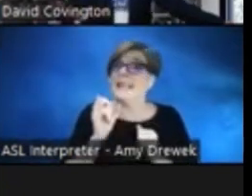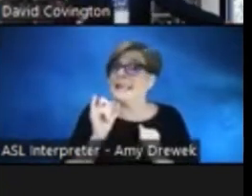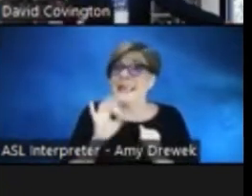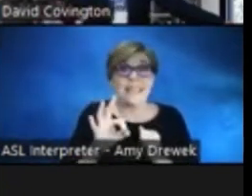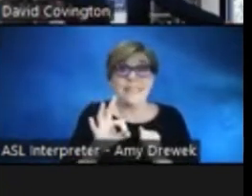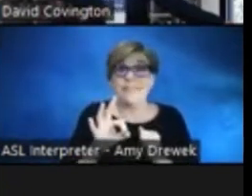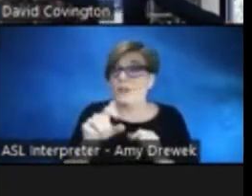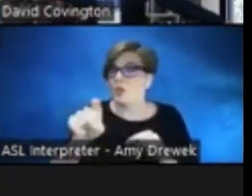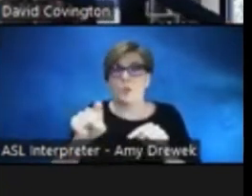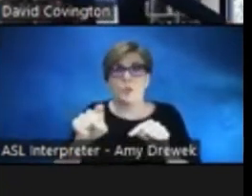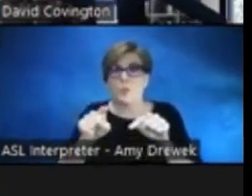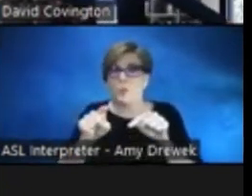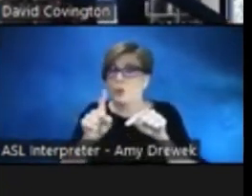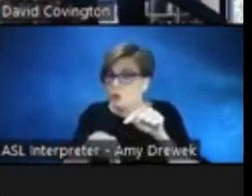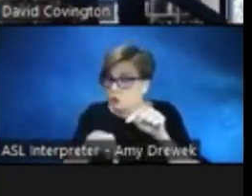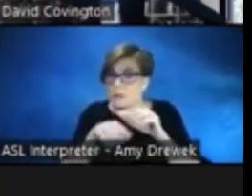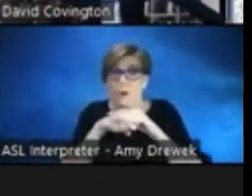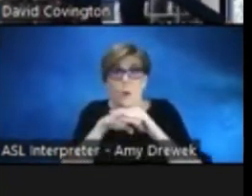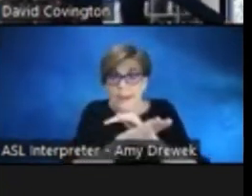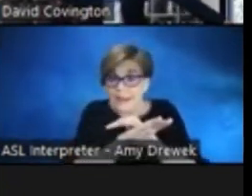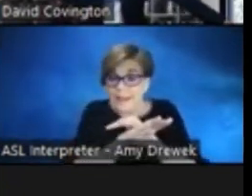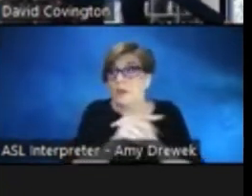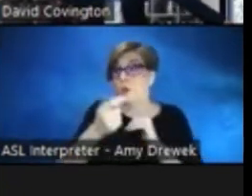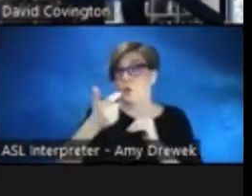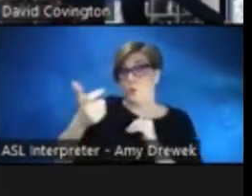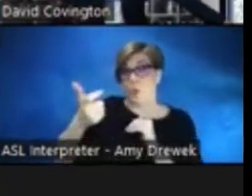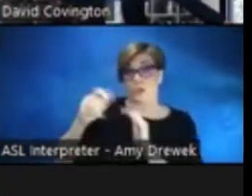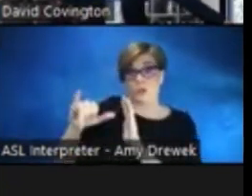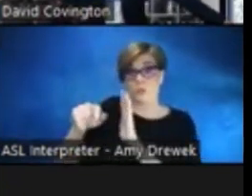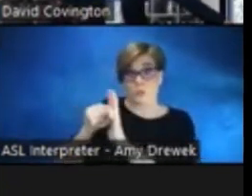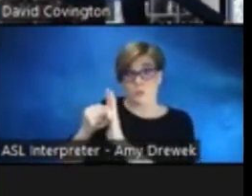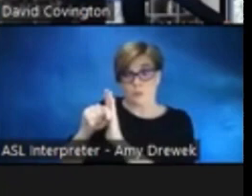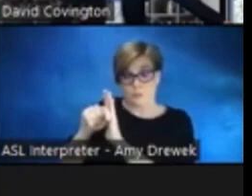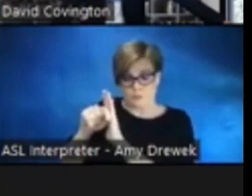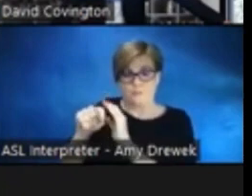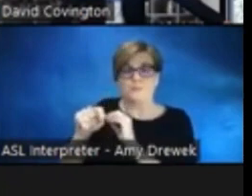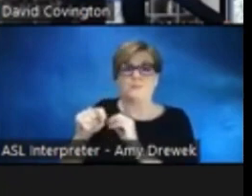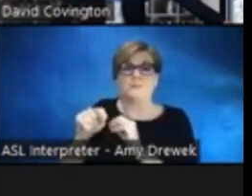YOU ARE WATCHING THIS PROGRAM ON YOUTUBE, WE HAVE THE